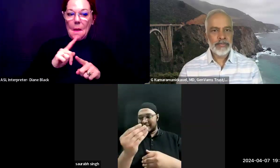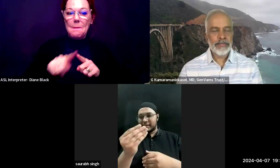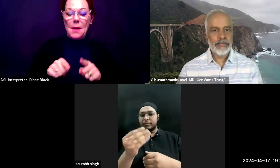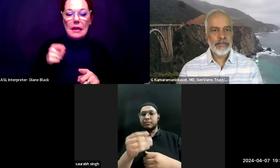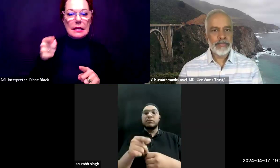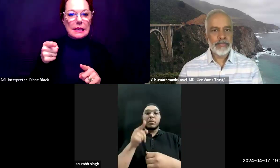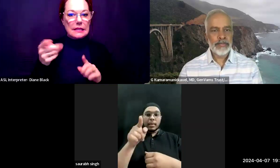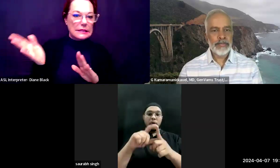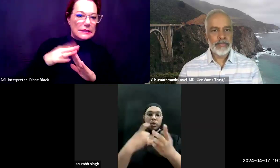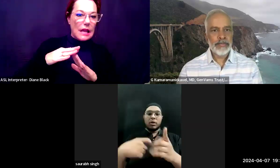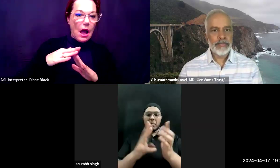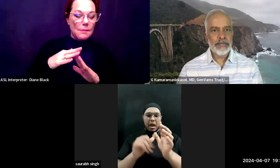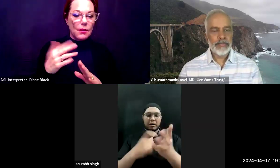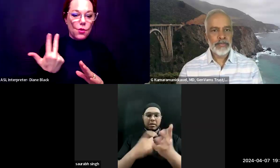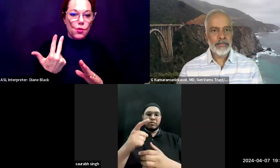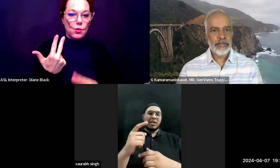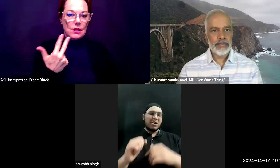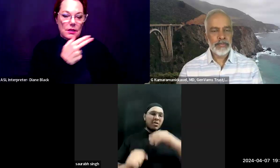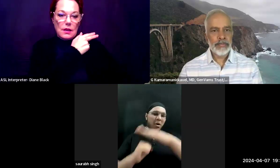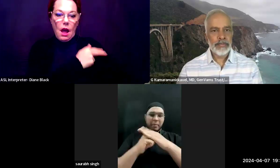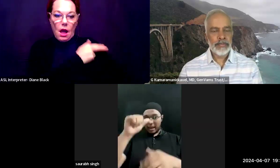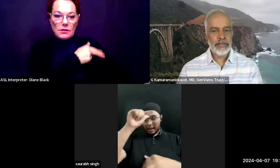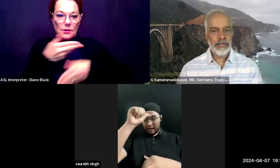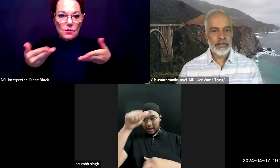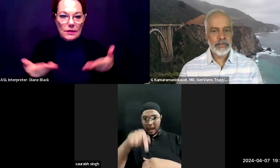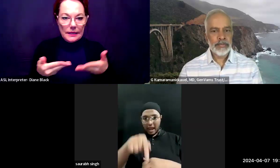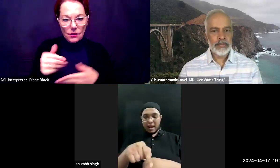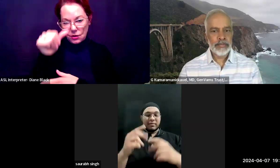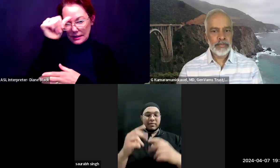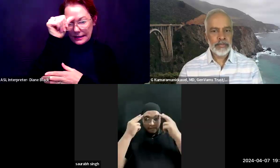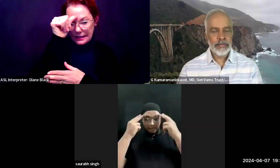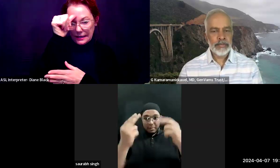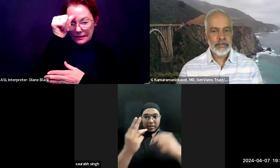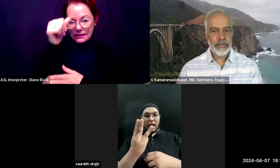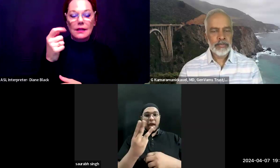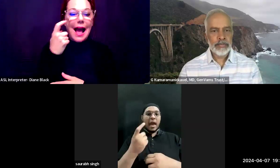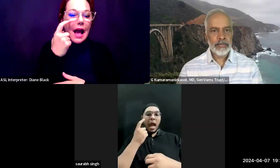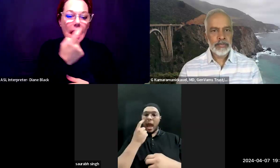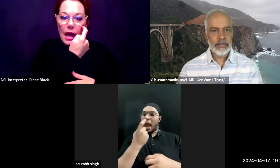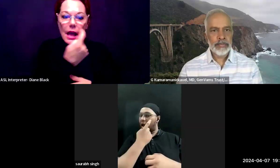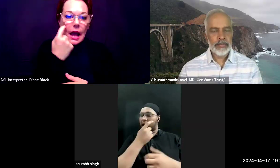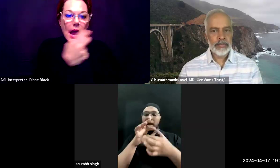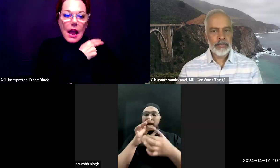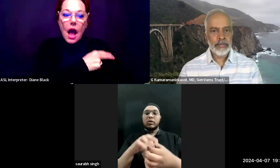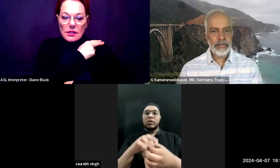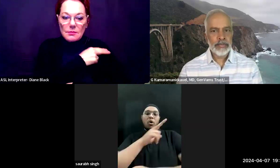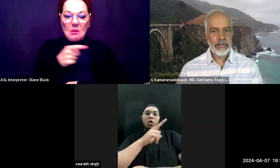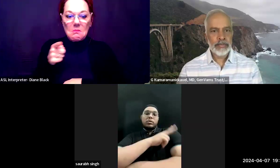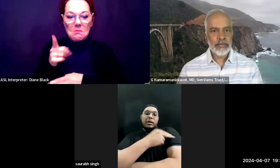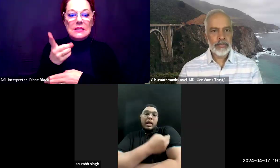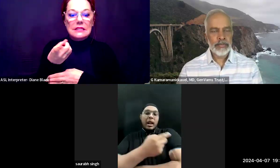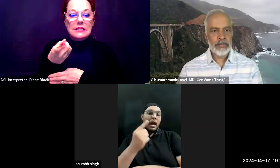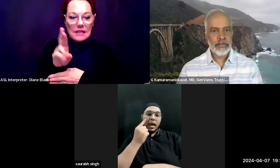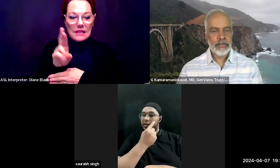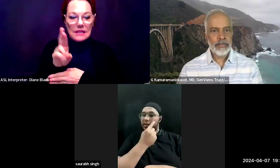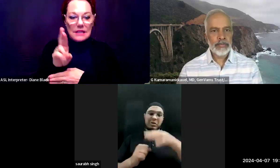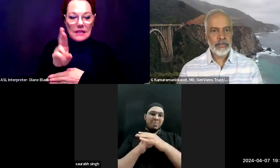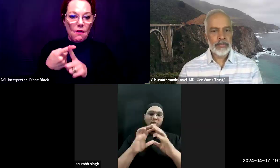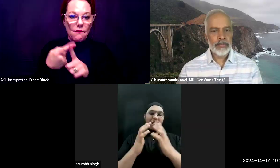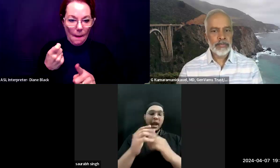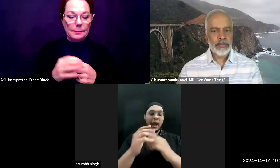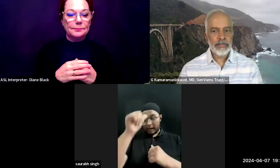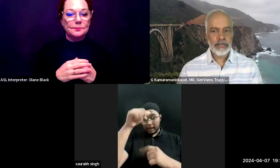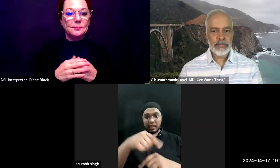hospitals here in India, top three eye hospitals here in India. So without further ado, I'm going